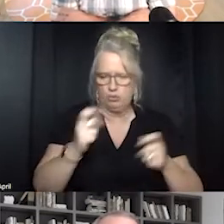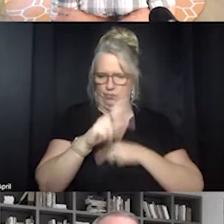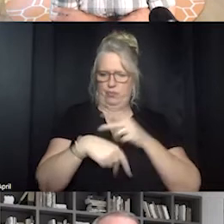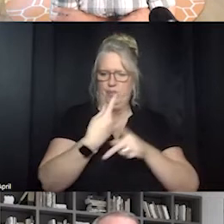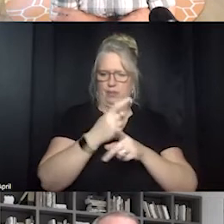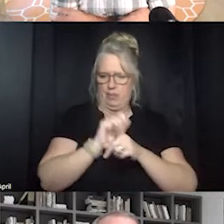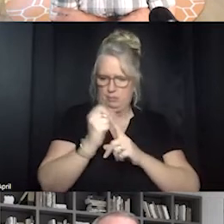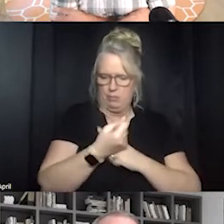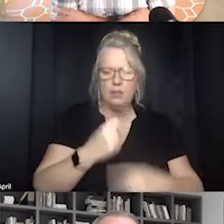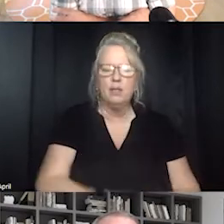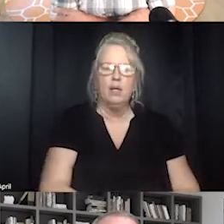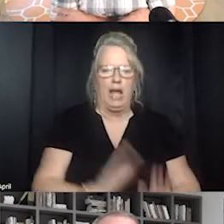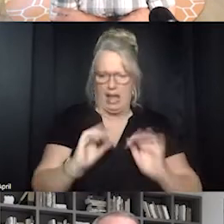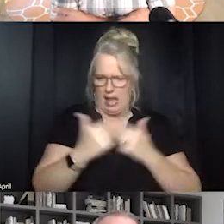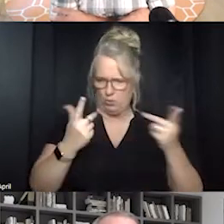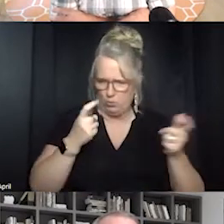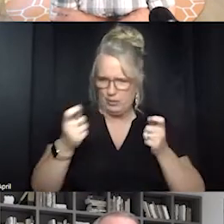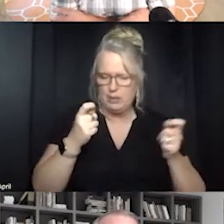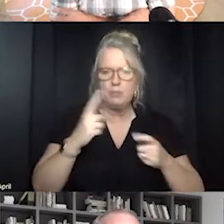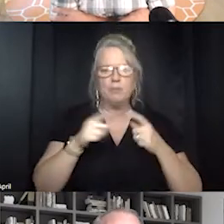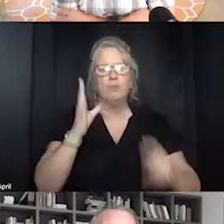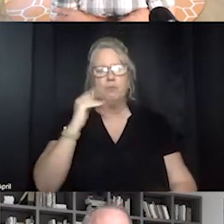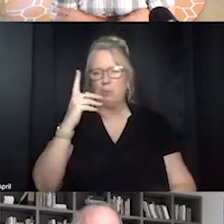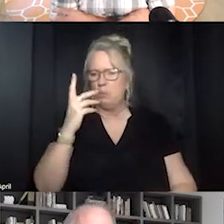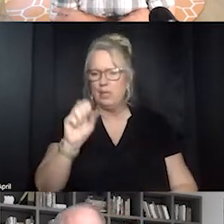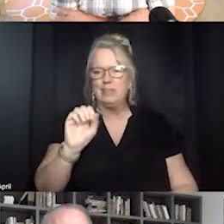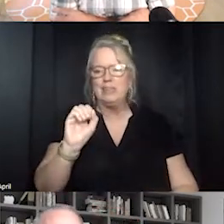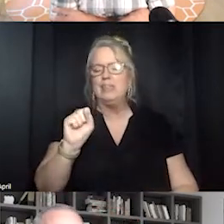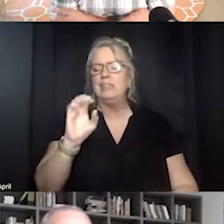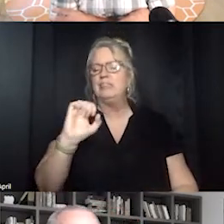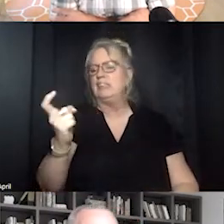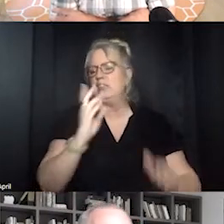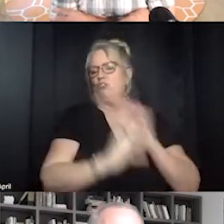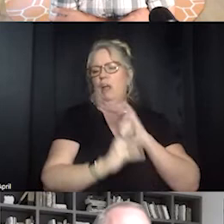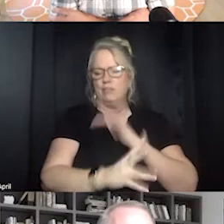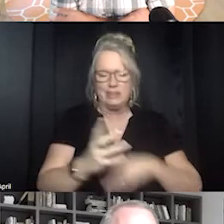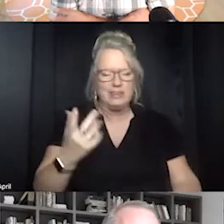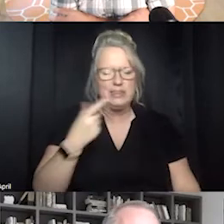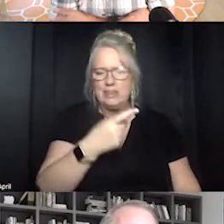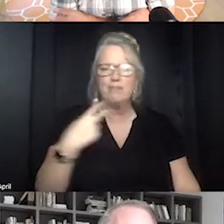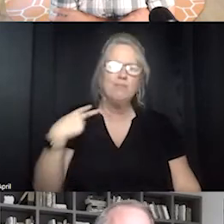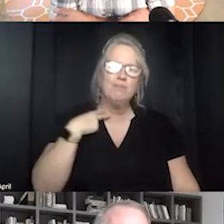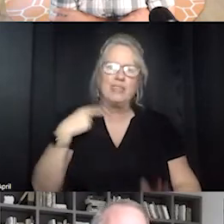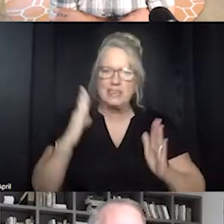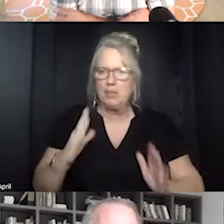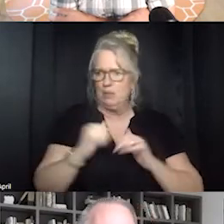SETTINGS. SEX TRAFFICKING VICTIMS. THESE ARE, A LOT OF THINGS THAT GO WITH IT. BUT WE ARE